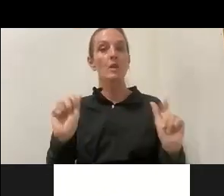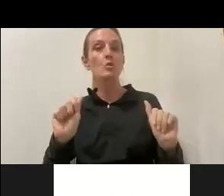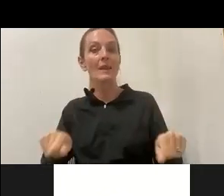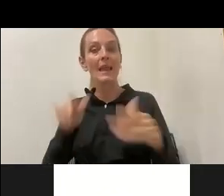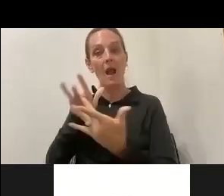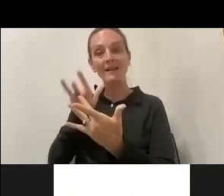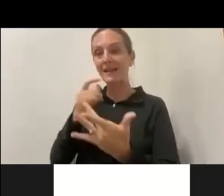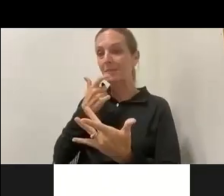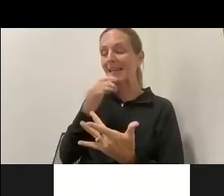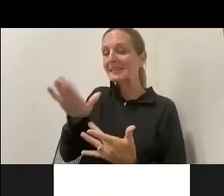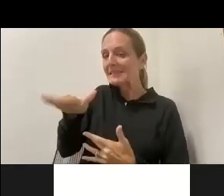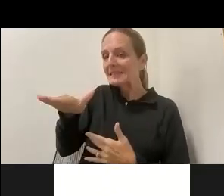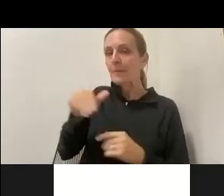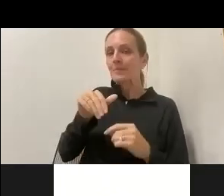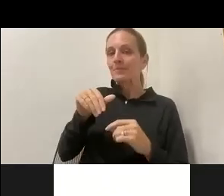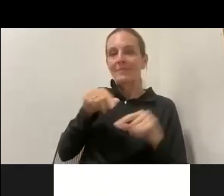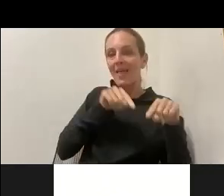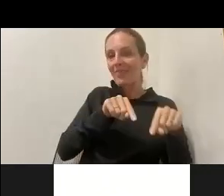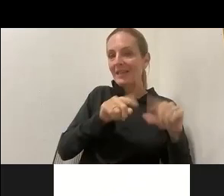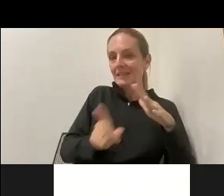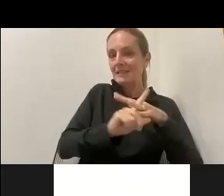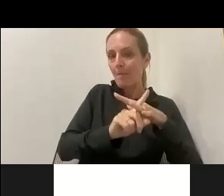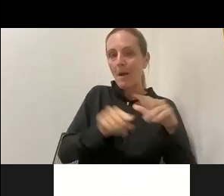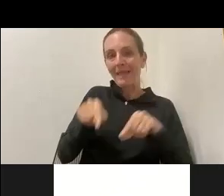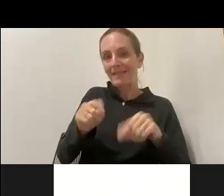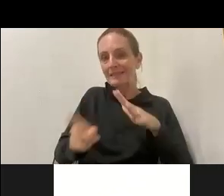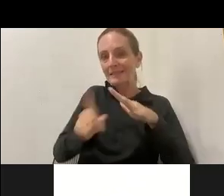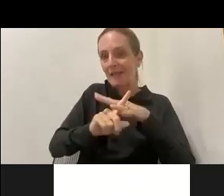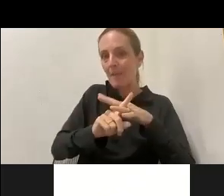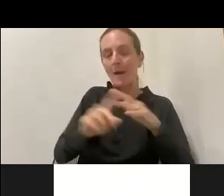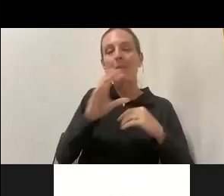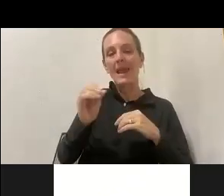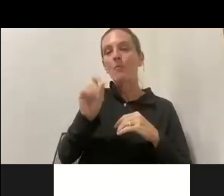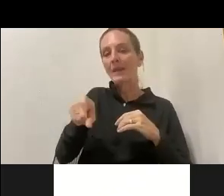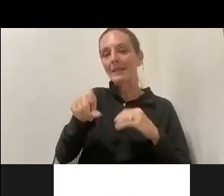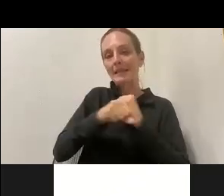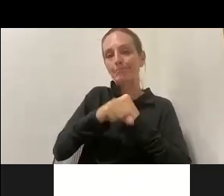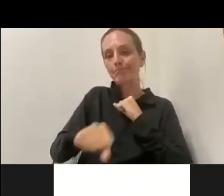hey listen, this has come up and this has come up and we either need an extension or our deliverable